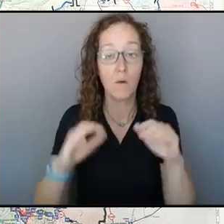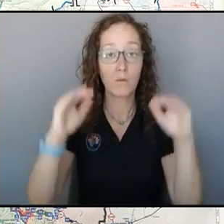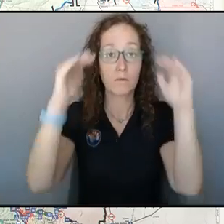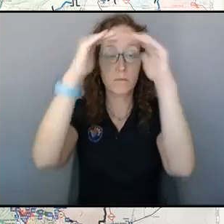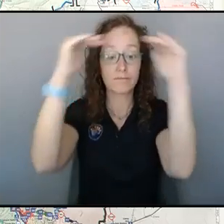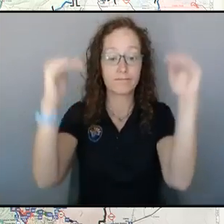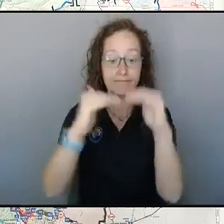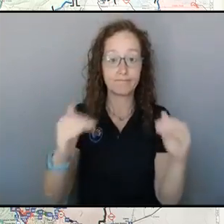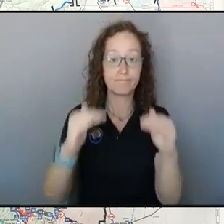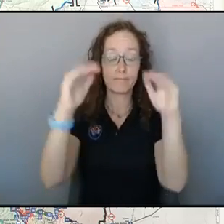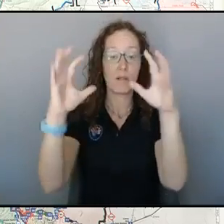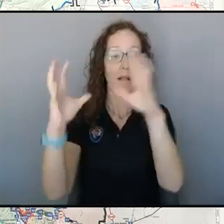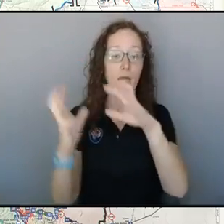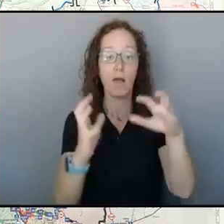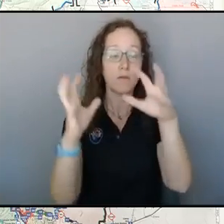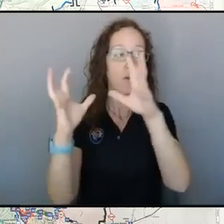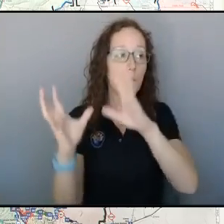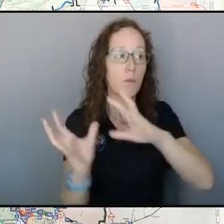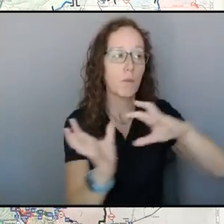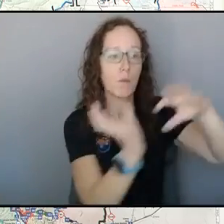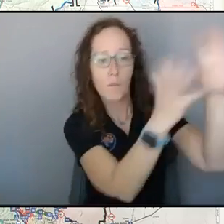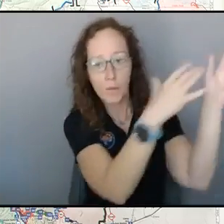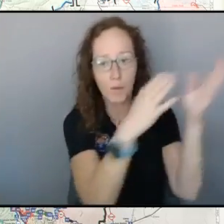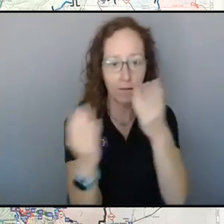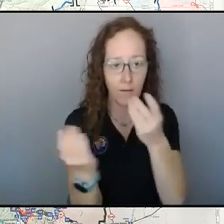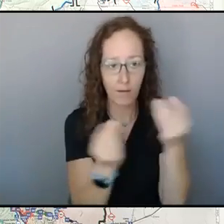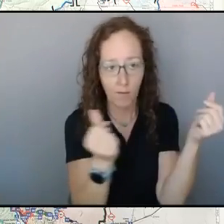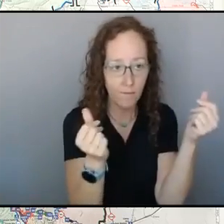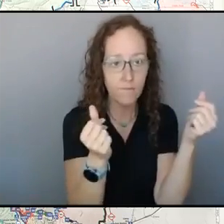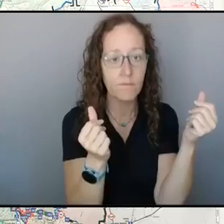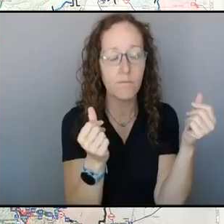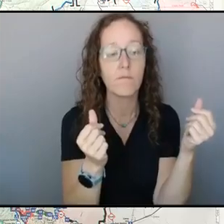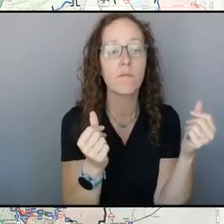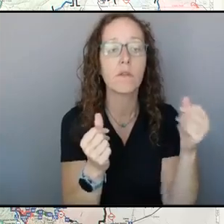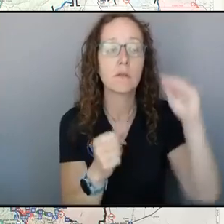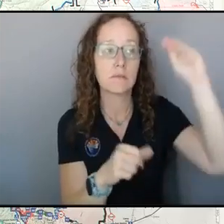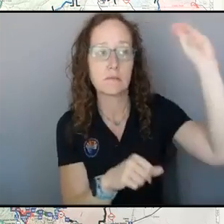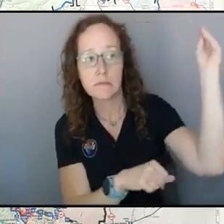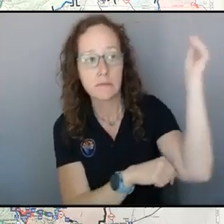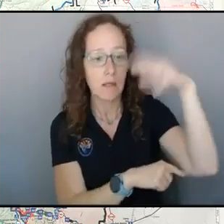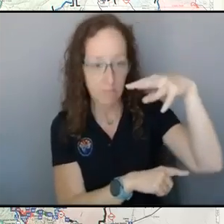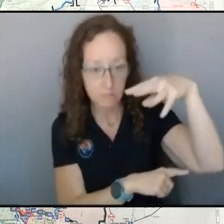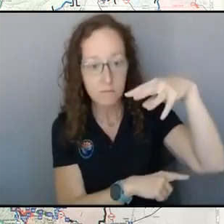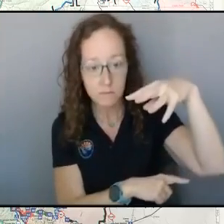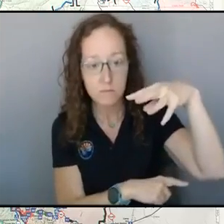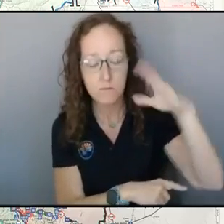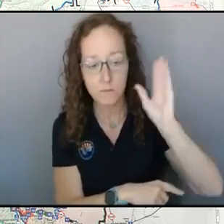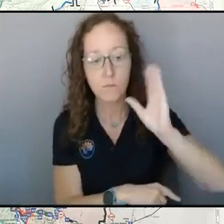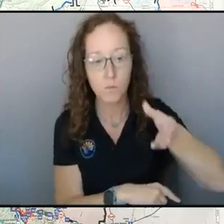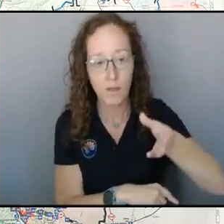us. We're going to be able to get some decent sunlight in here, some solar radiation to get some thermals going that's